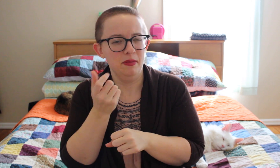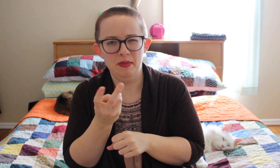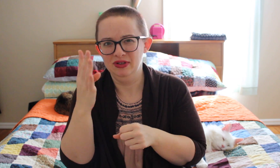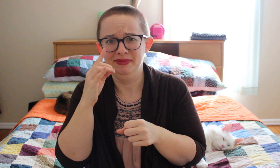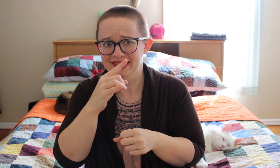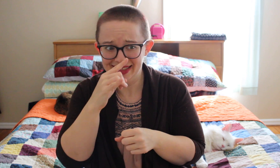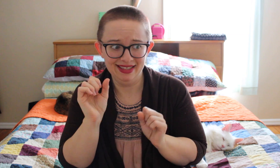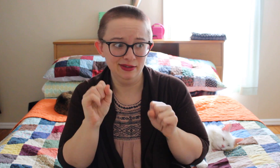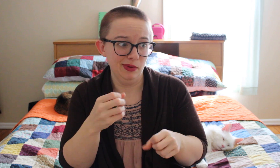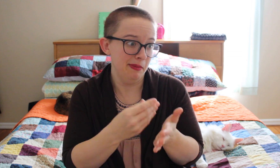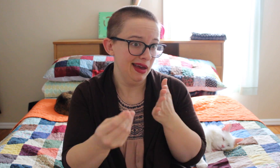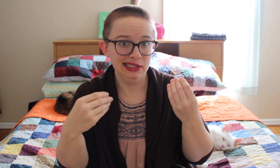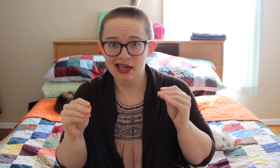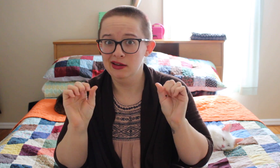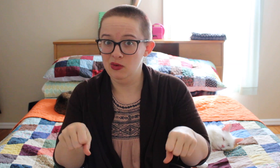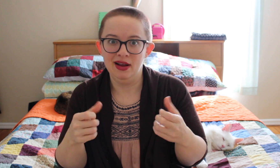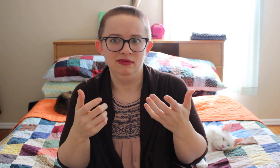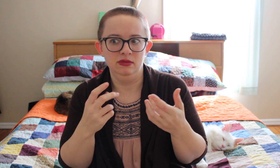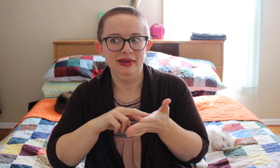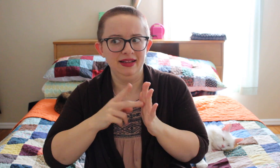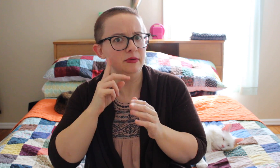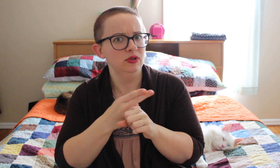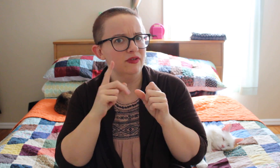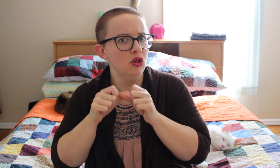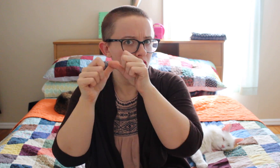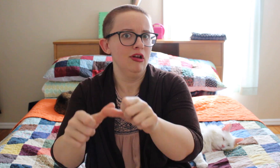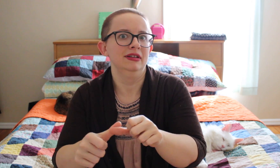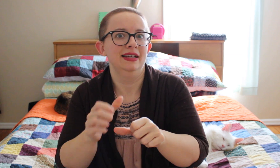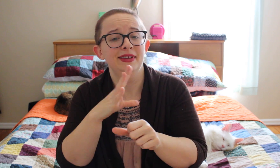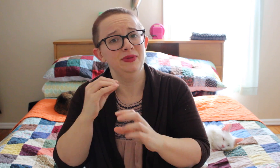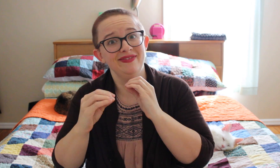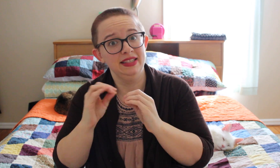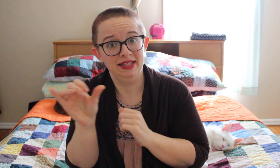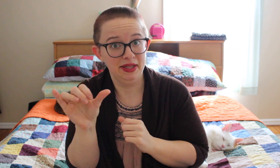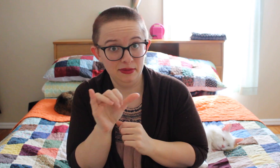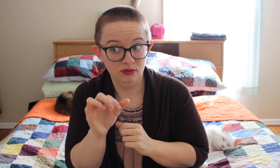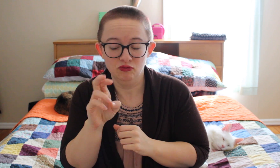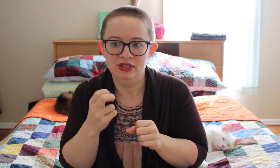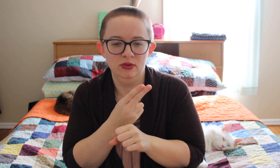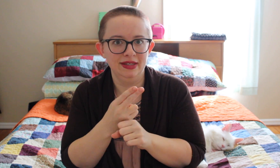and reuse them for multiple kids. You can buy them. You can sell them. You can use them for a long time and you can even fix them